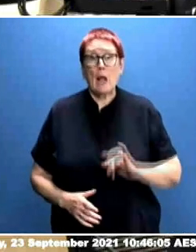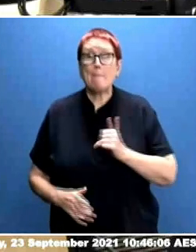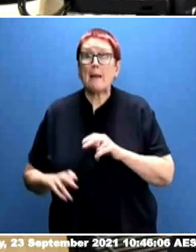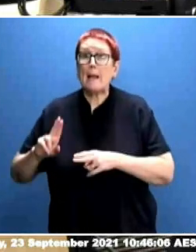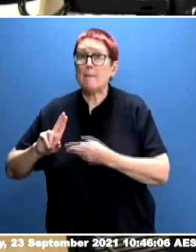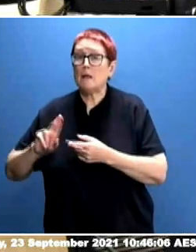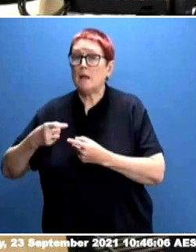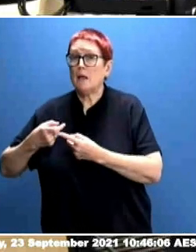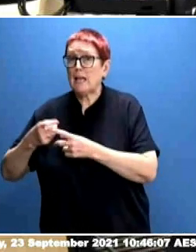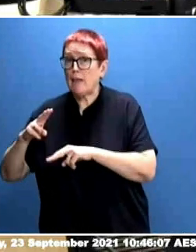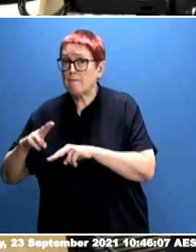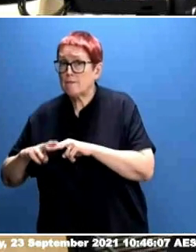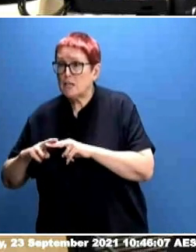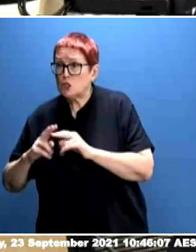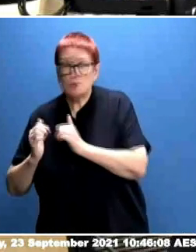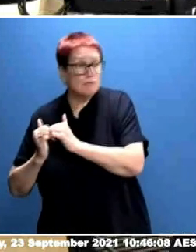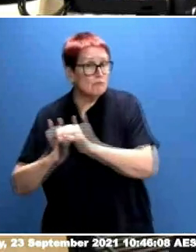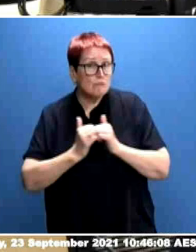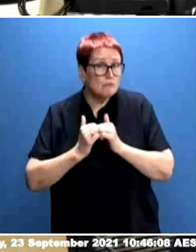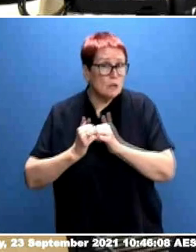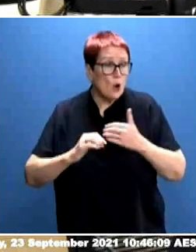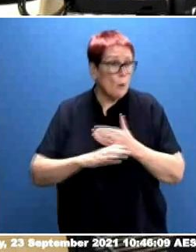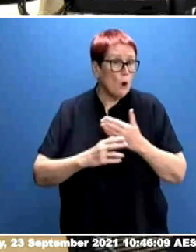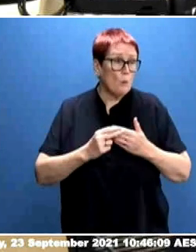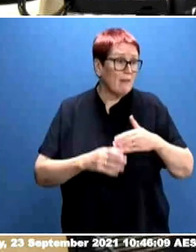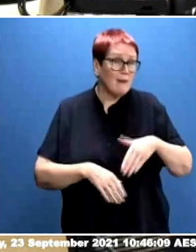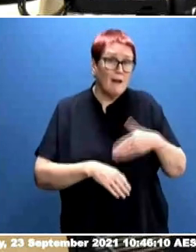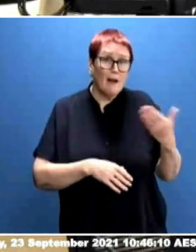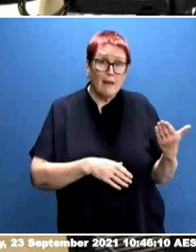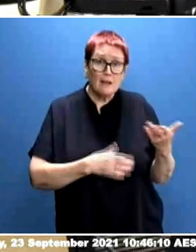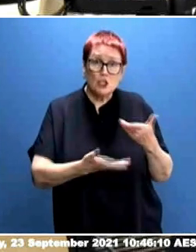or referring or assisting with having those addressed by others?